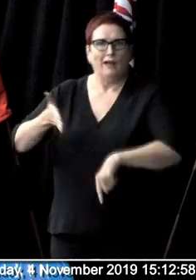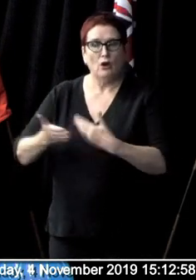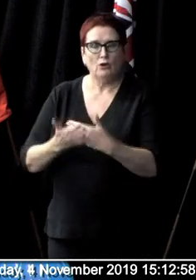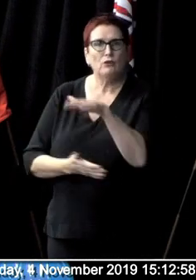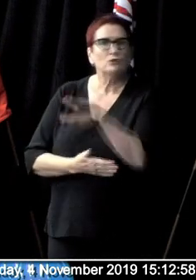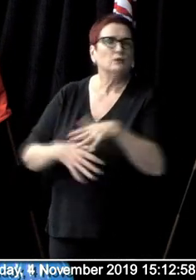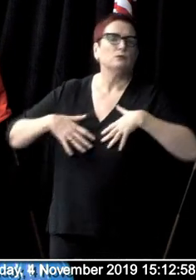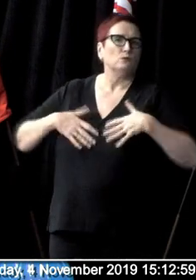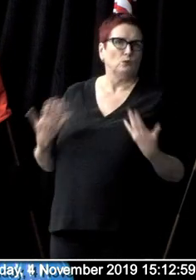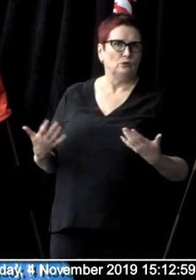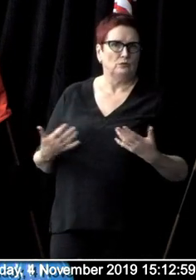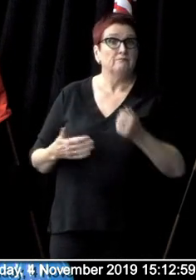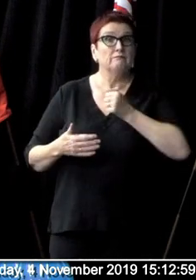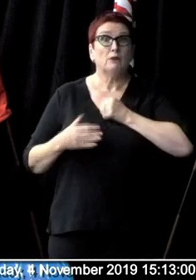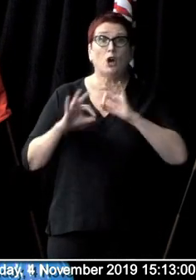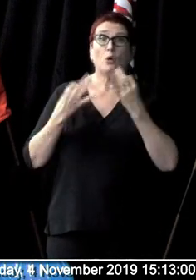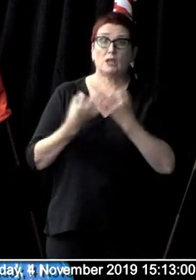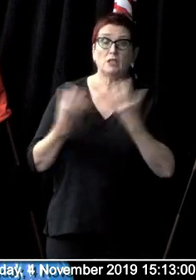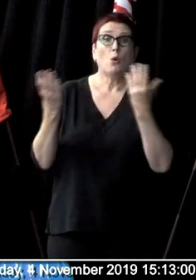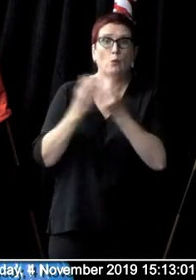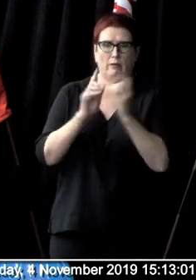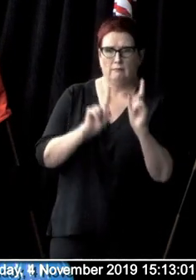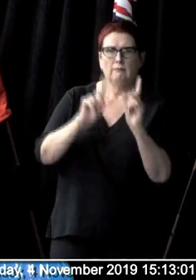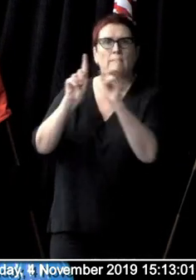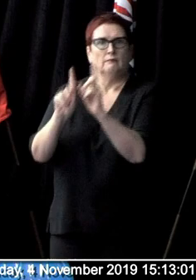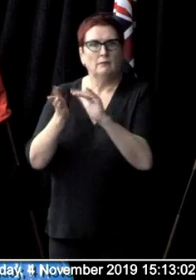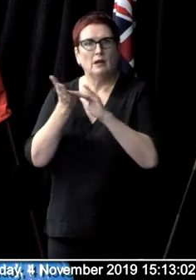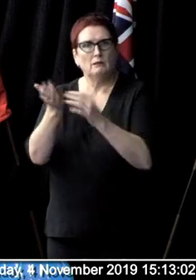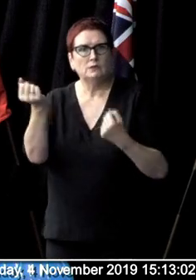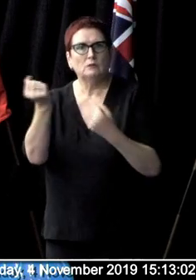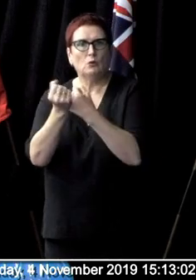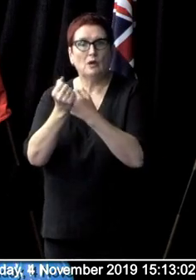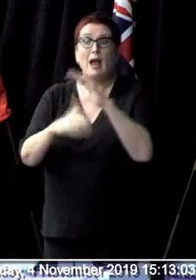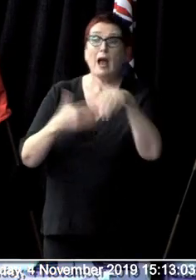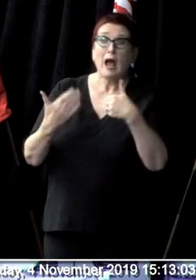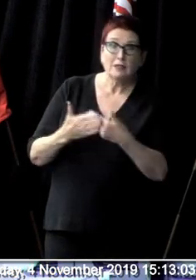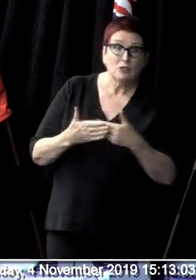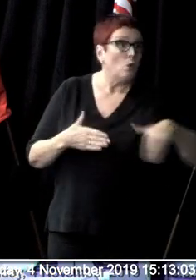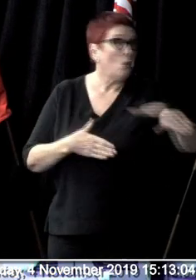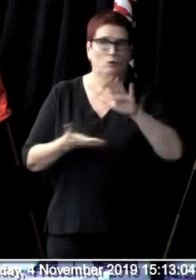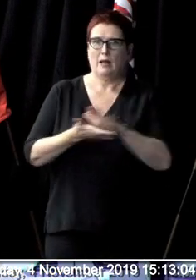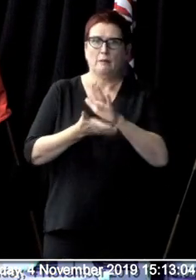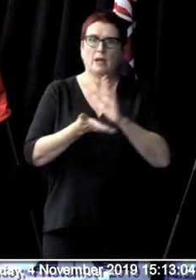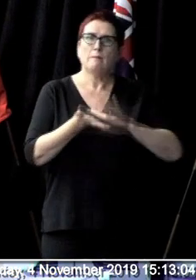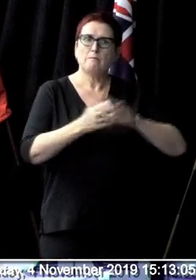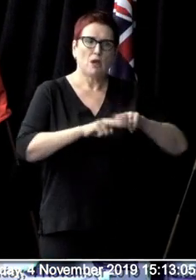So we will always attend until there is a good enough outcome for the parent. Thank you.